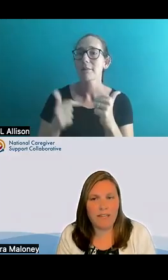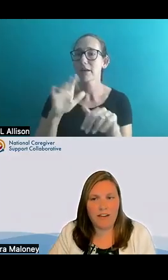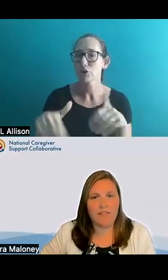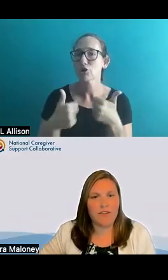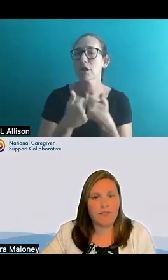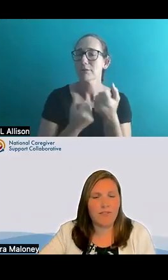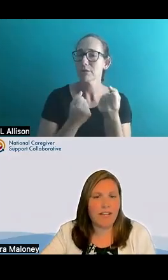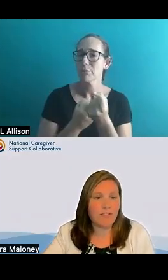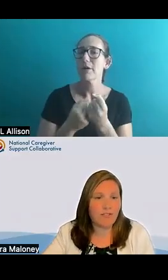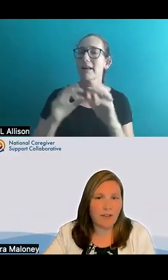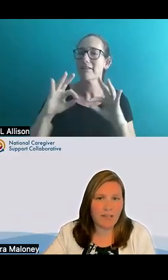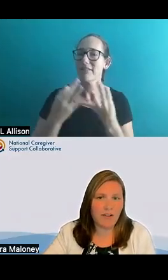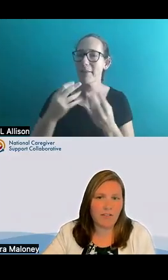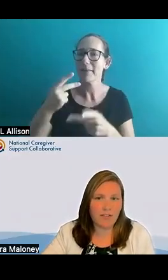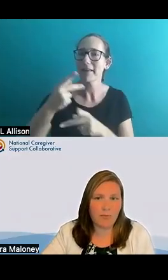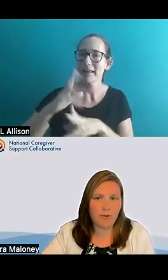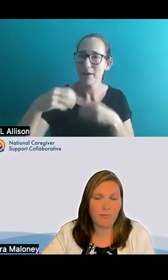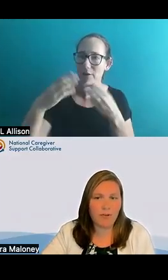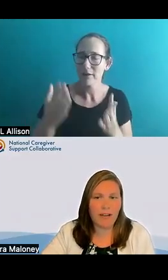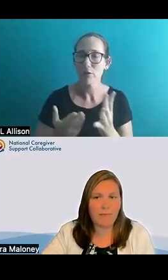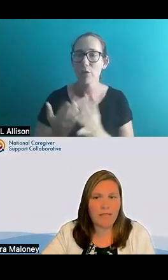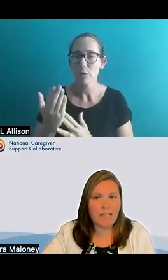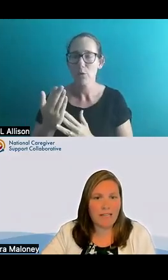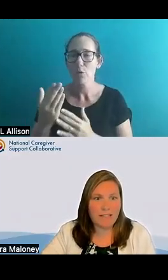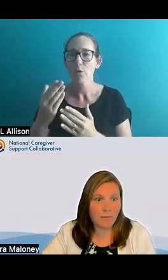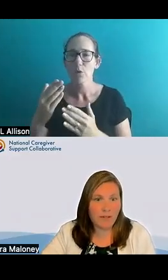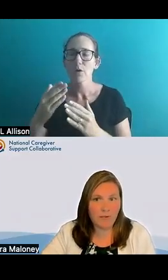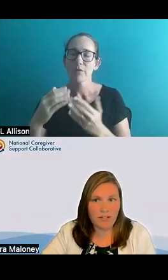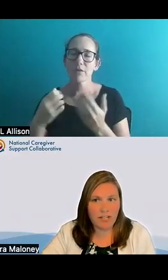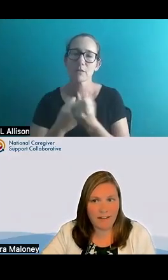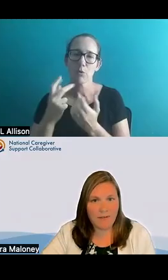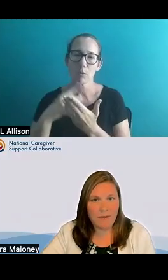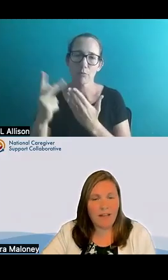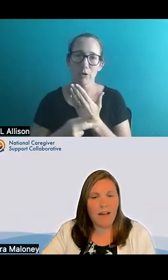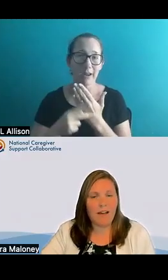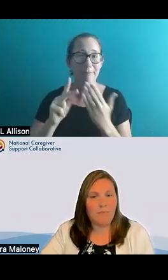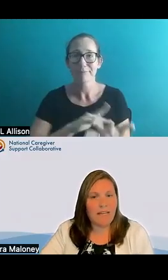caregivers through the National Family Caregiver Support Program is simply reaching them. Many